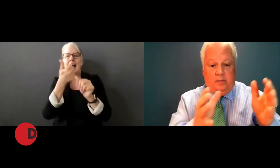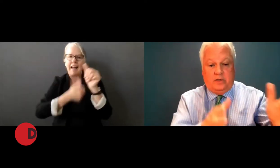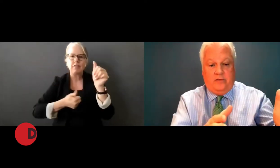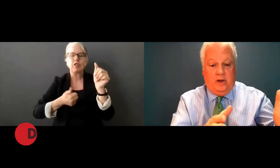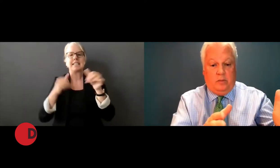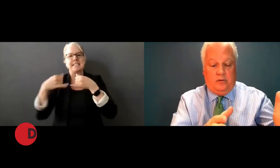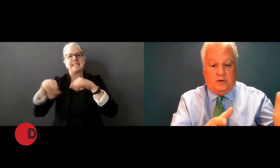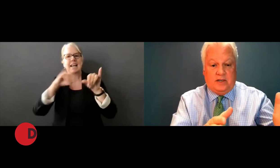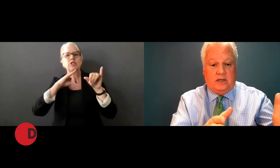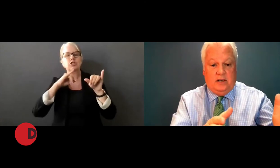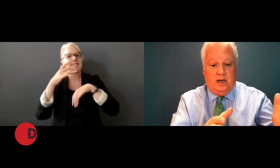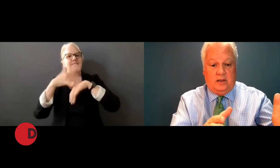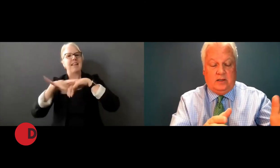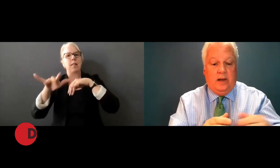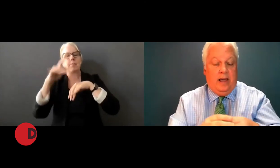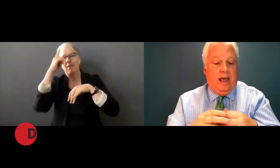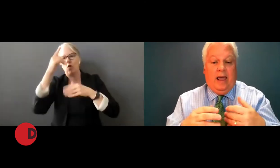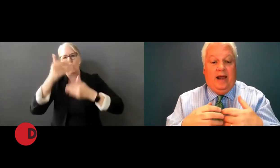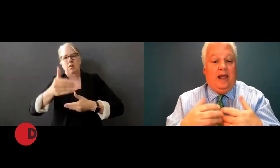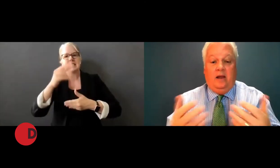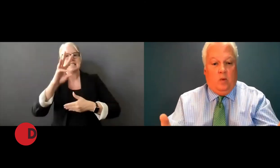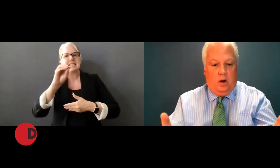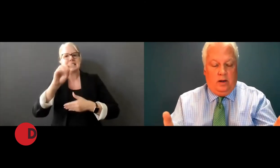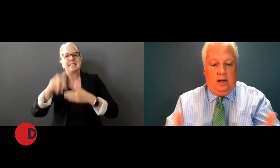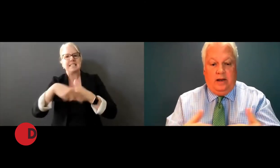Each standard is available for 60 days where anyone